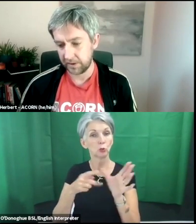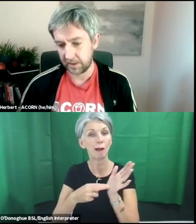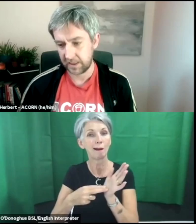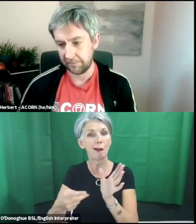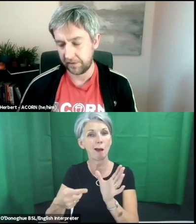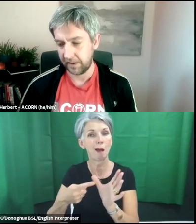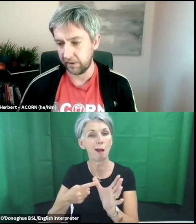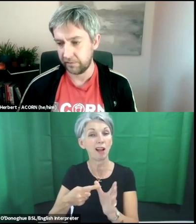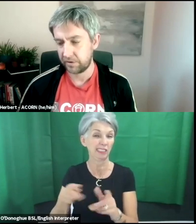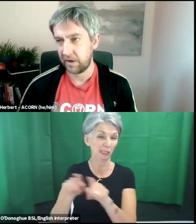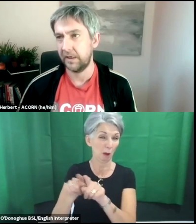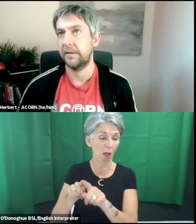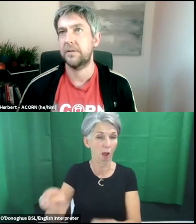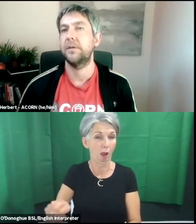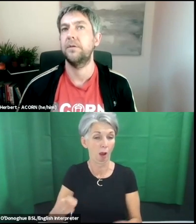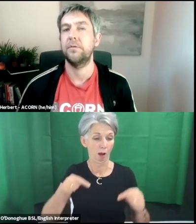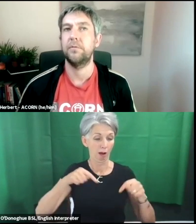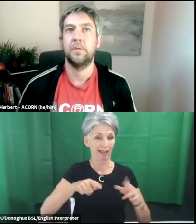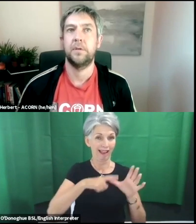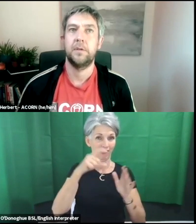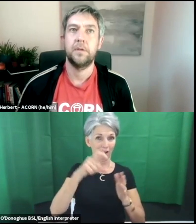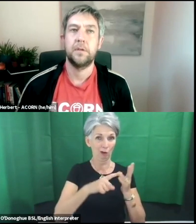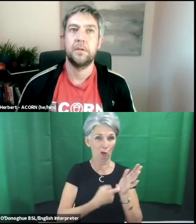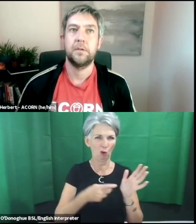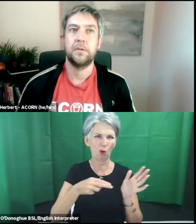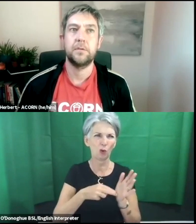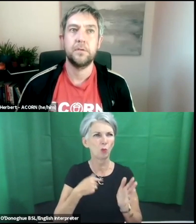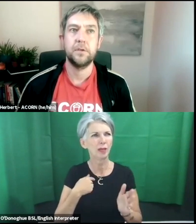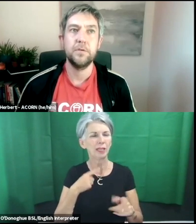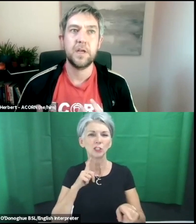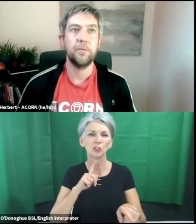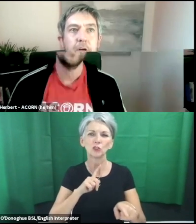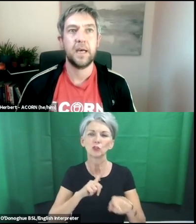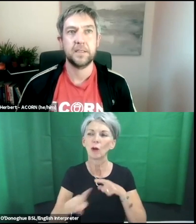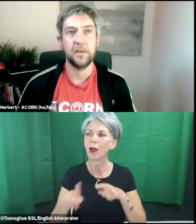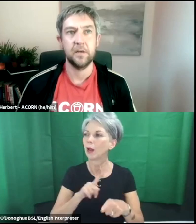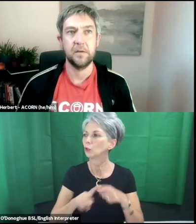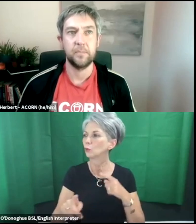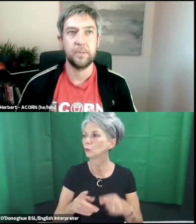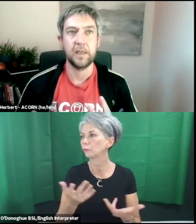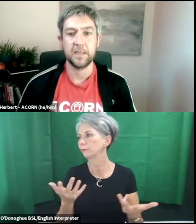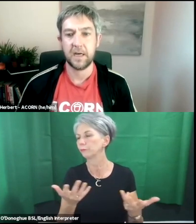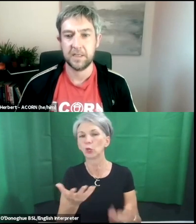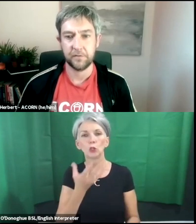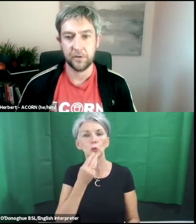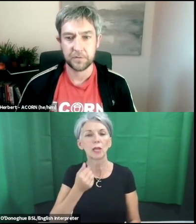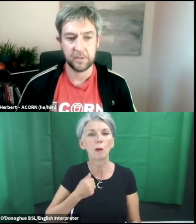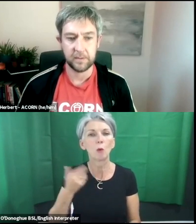is that same thing of trying to use our work as a politicising force for